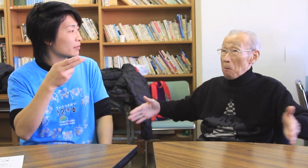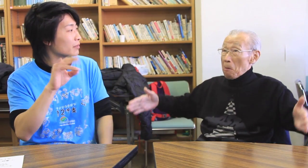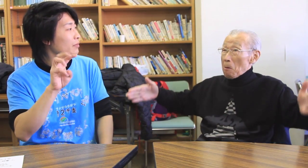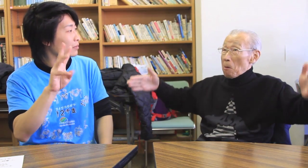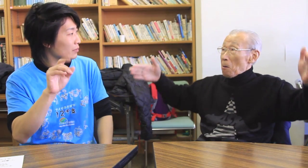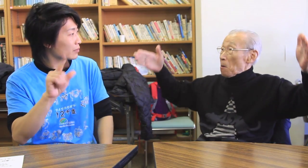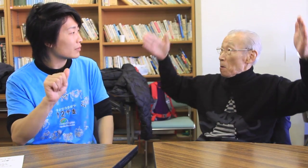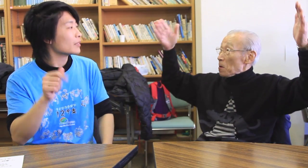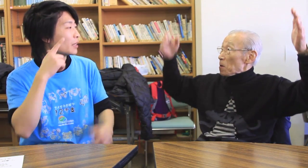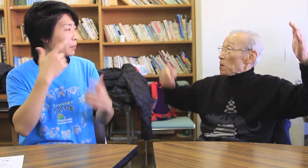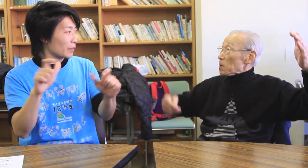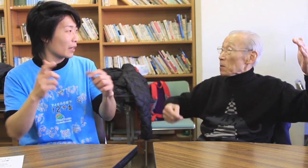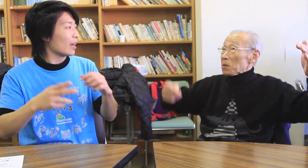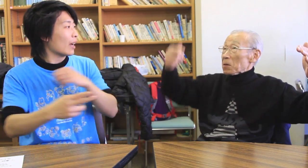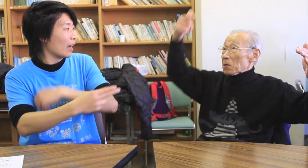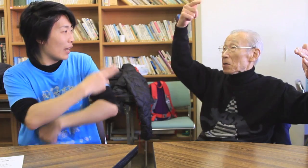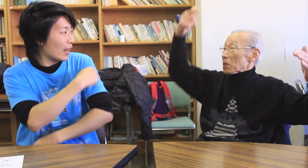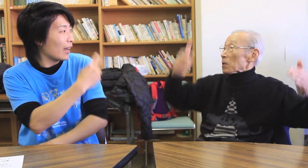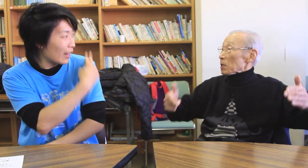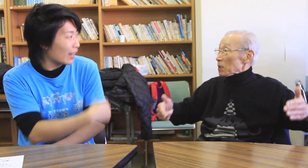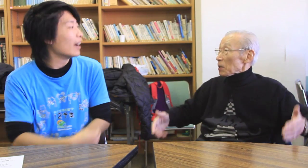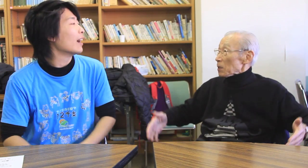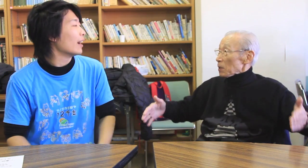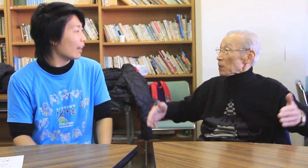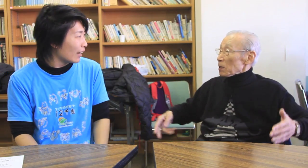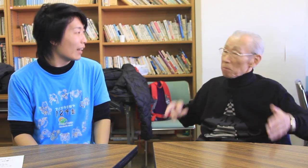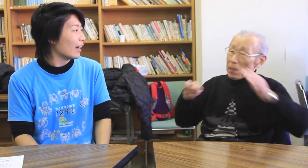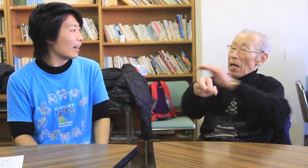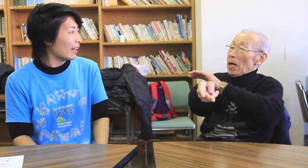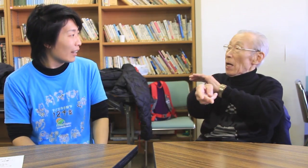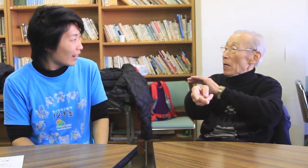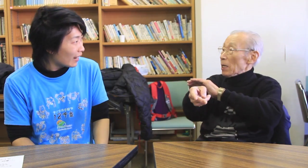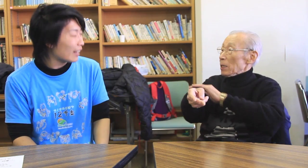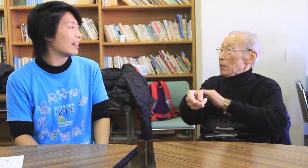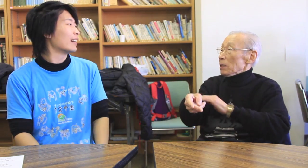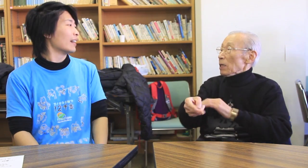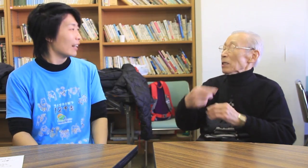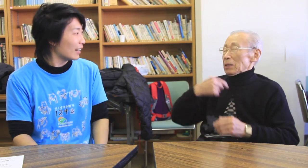I was taken to the Kishiwada Hospital.